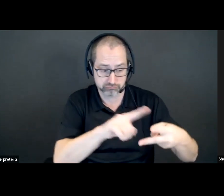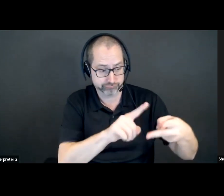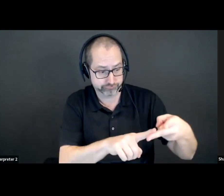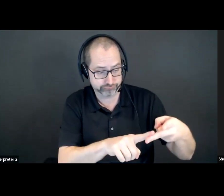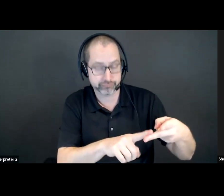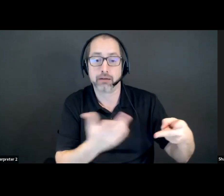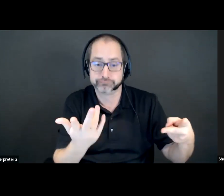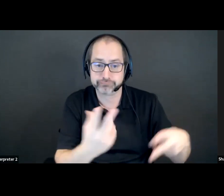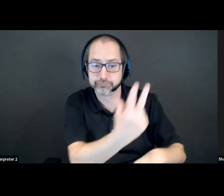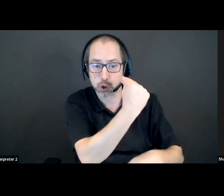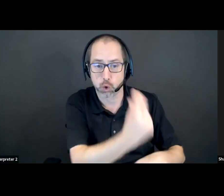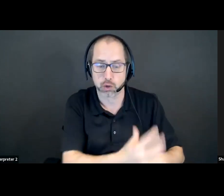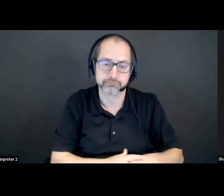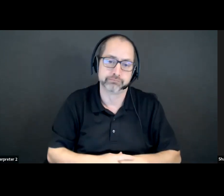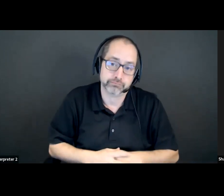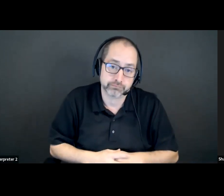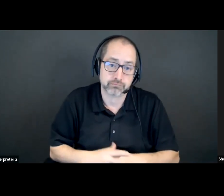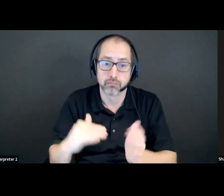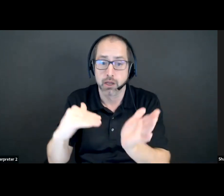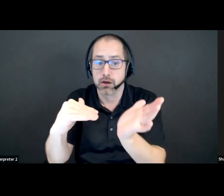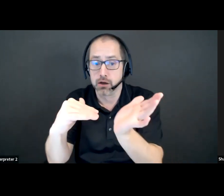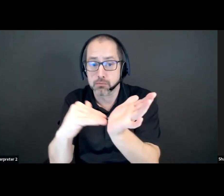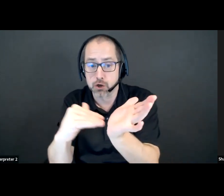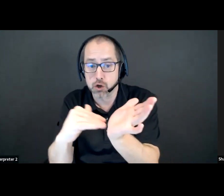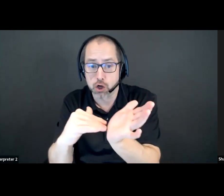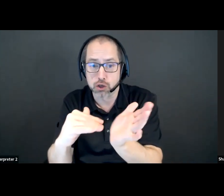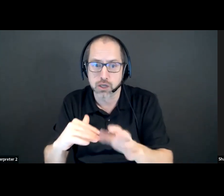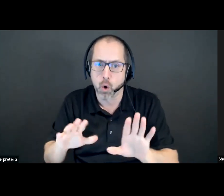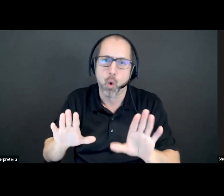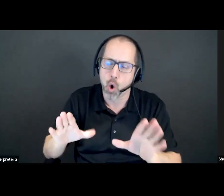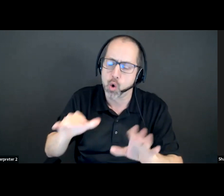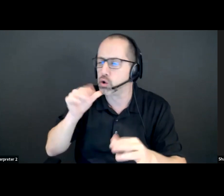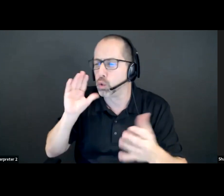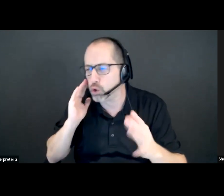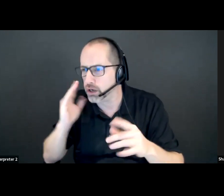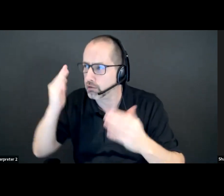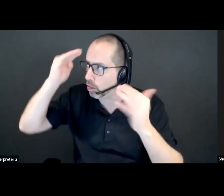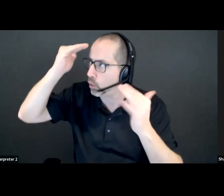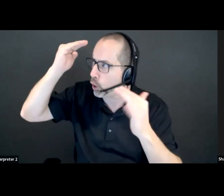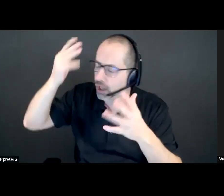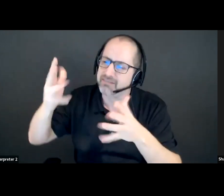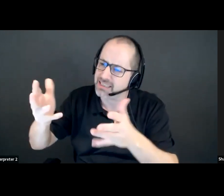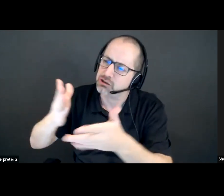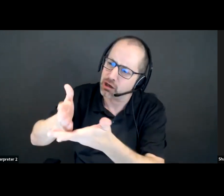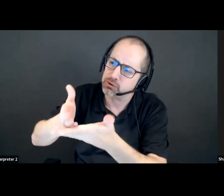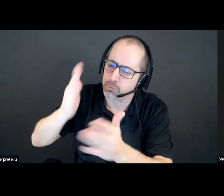At least my doctor is no longer saying it's all primarily anxiety anymore, yay, no more gaslighting!